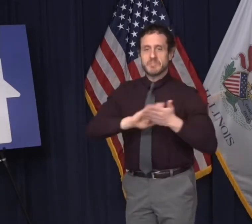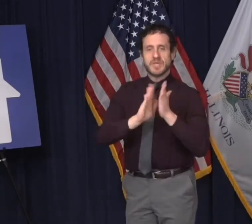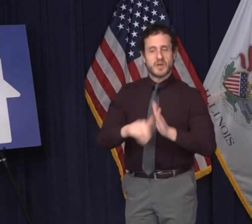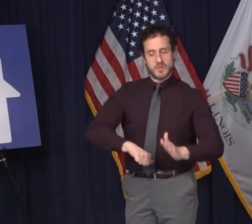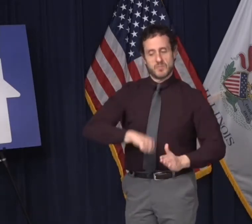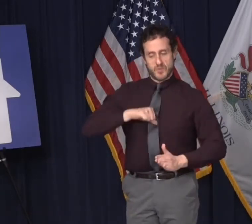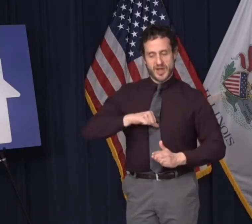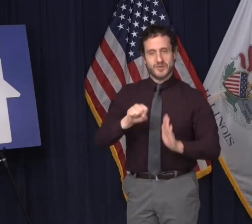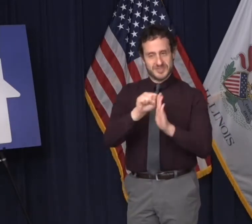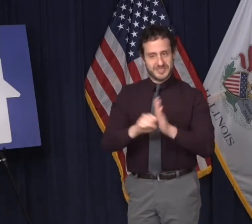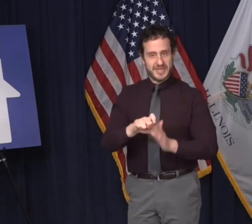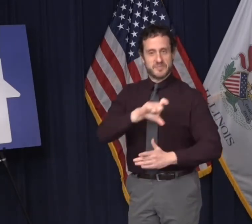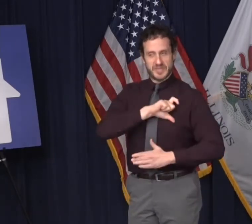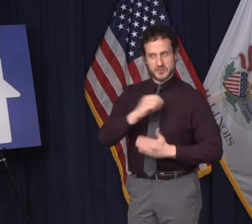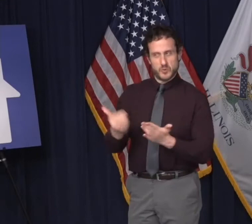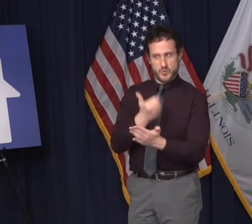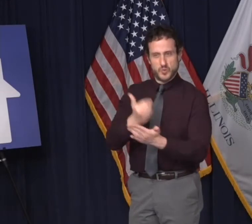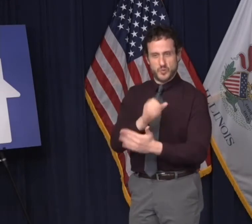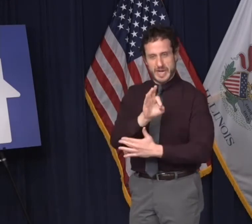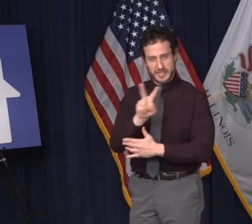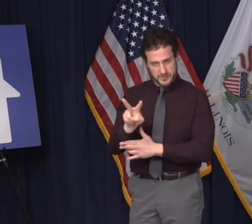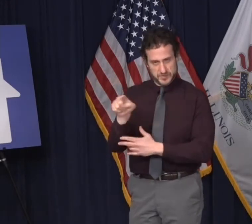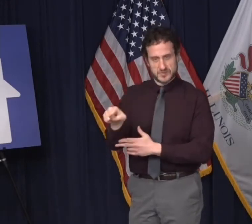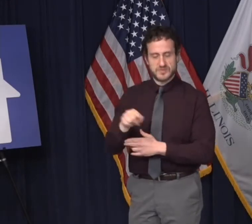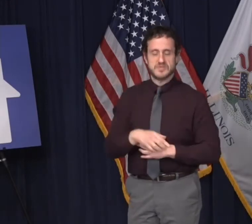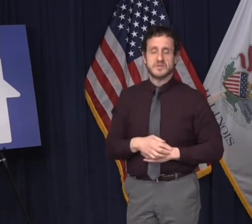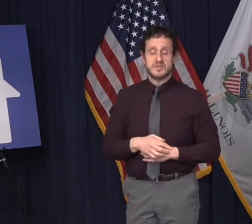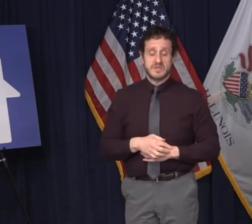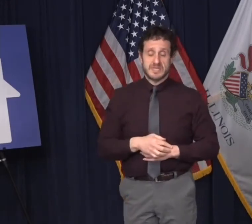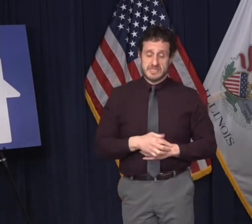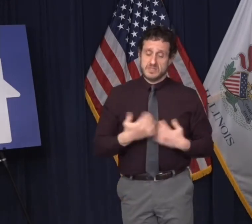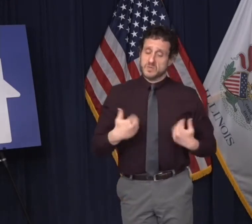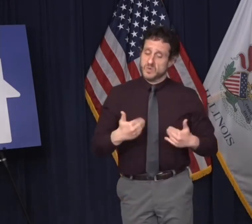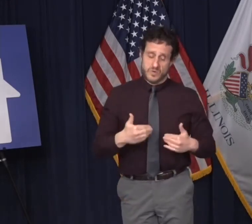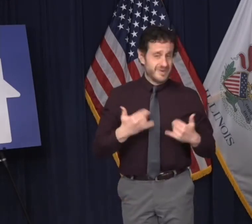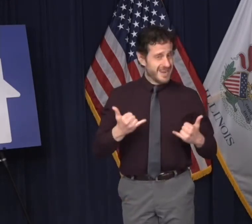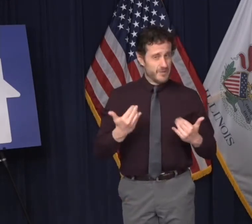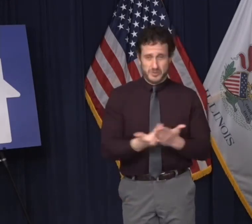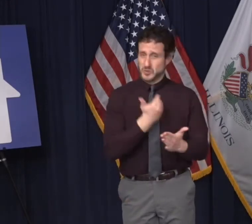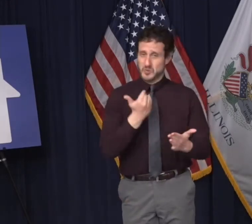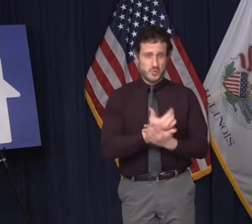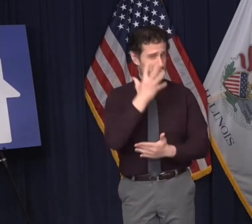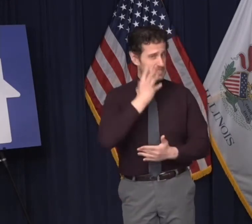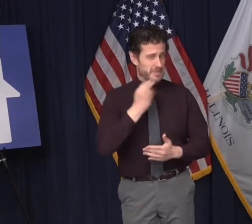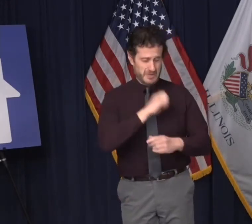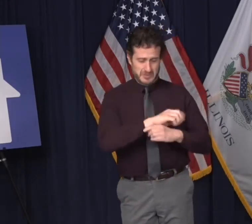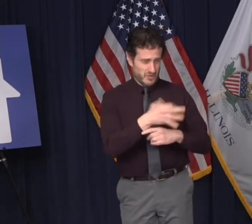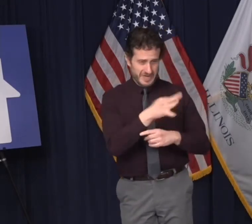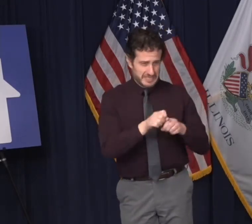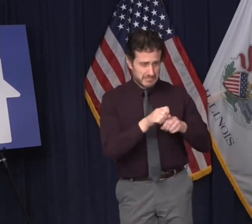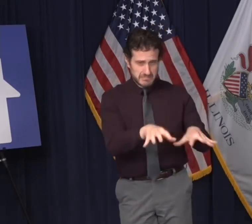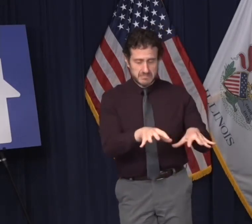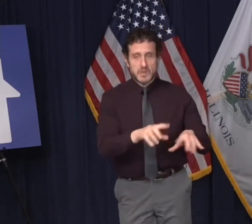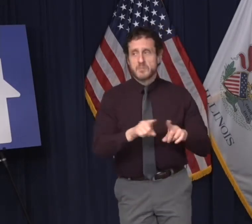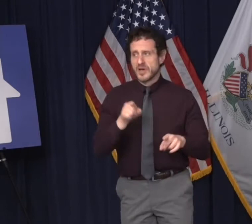OATH AND JOIN THE RANKS OF OUR PROUD ILLINOIS STATE POLICE. AS THESE ARE UNUSUAL TIMES SO, TOO, IS THIS MILESTONE.